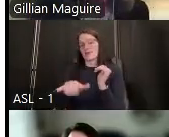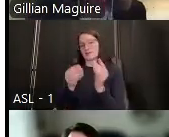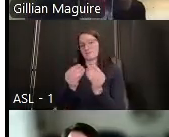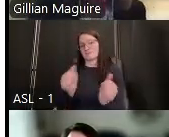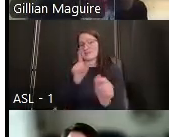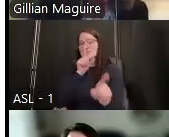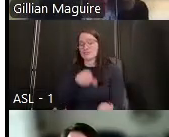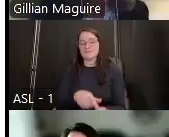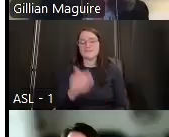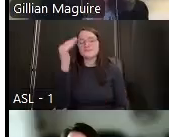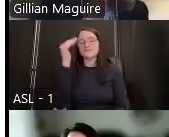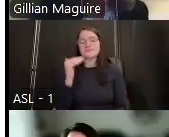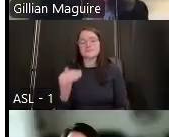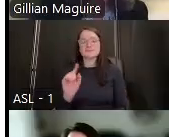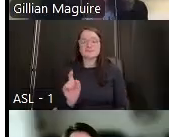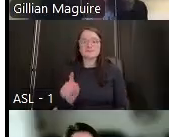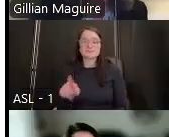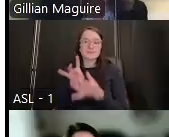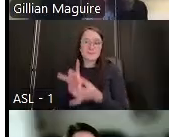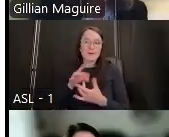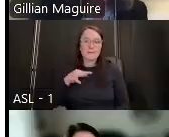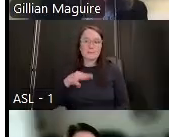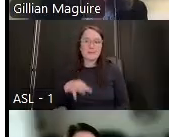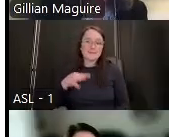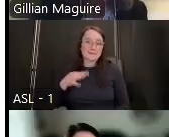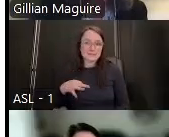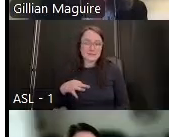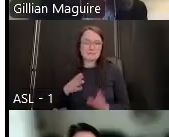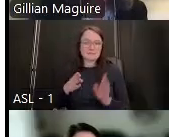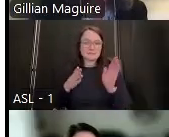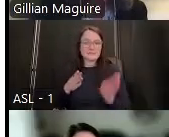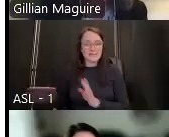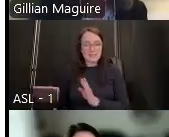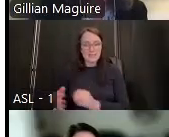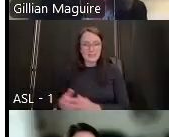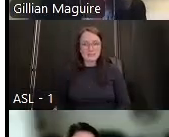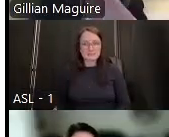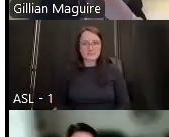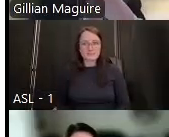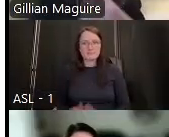go to is one around uh benefits planning and kind of how that fits into the process with